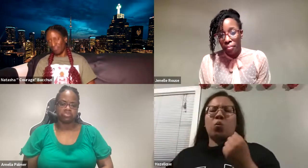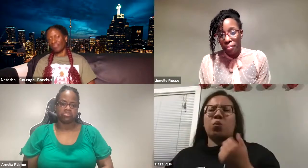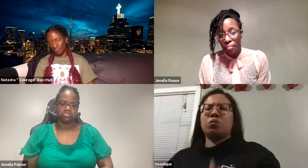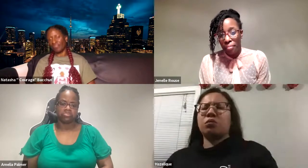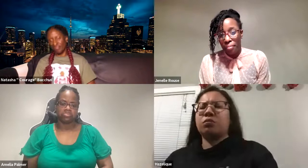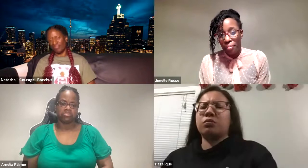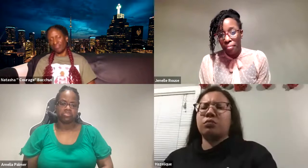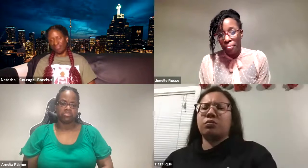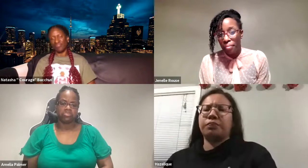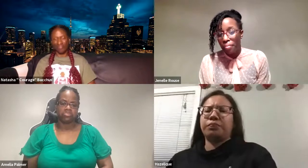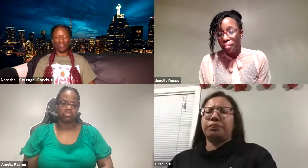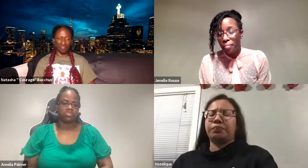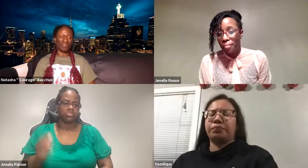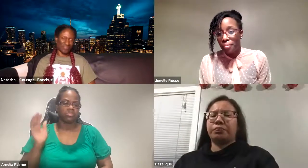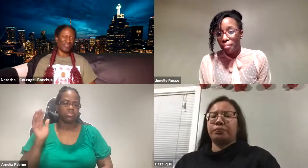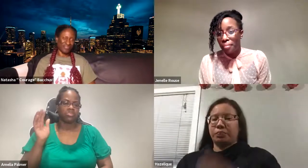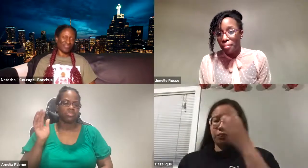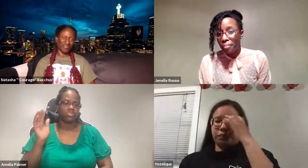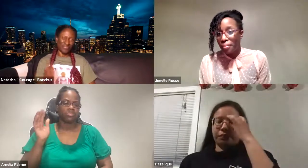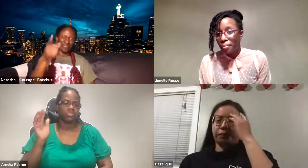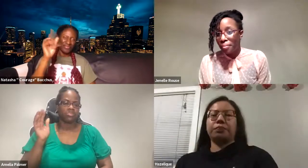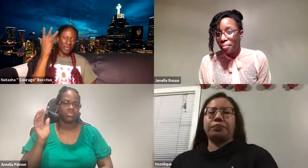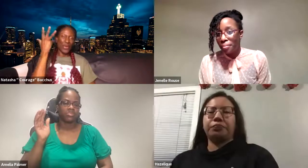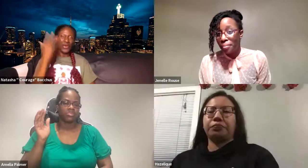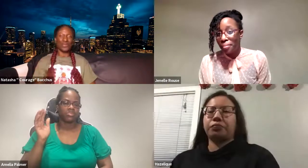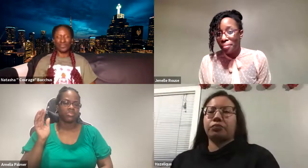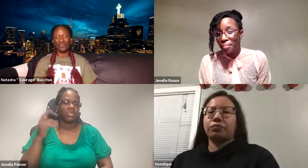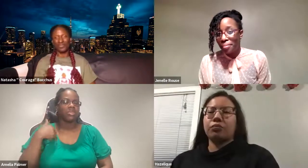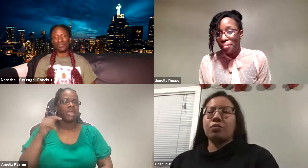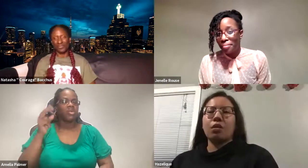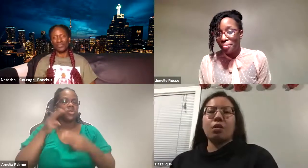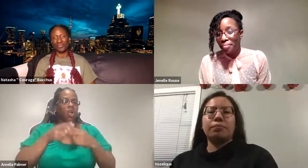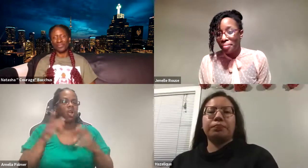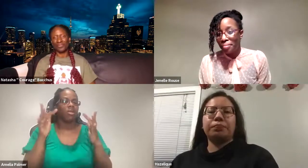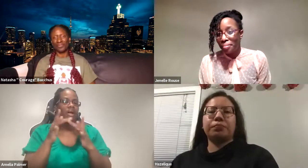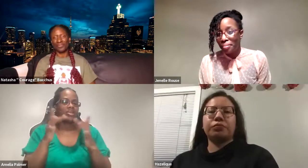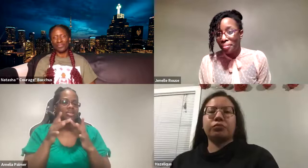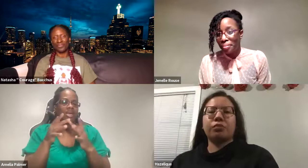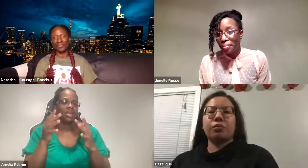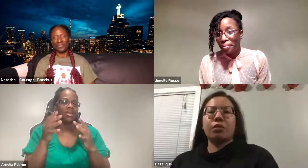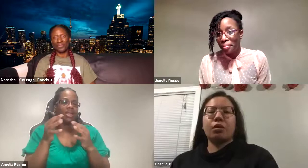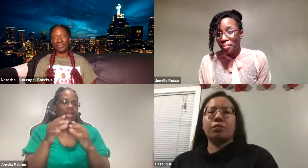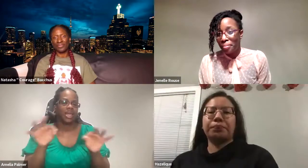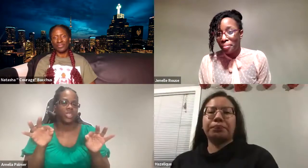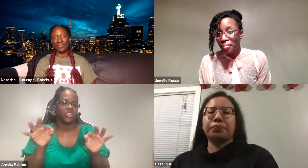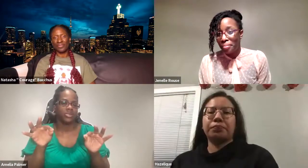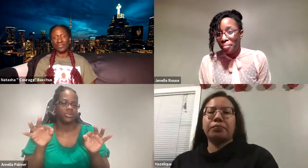and cons to translating between the two and and conveying the meaning between the two languages